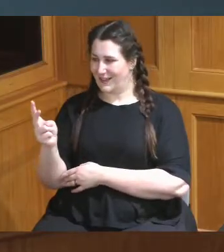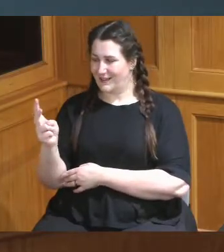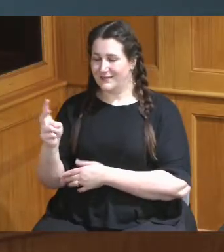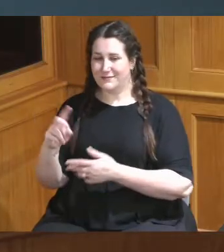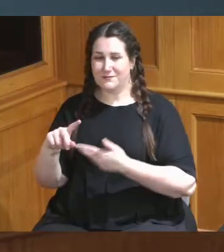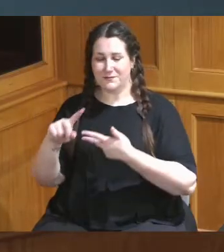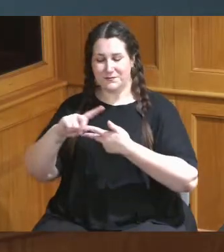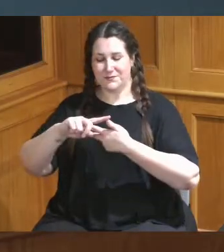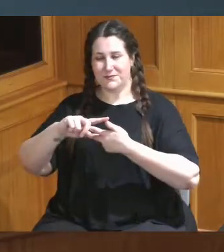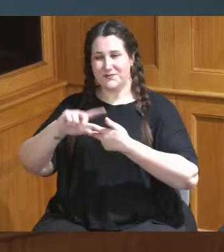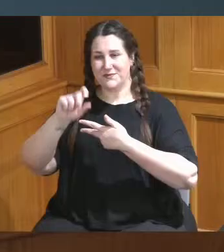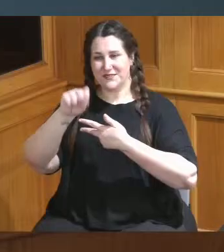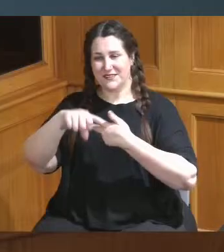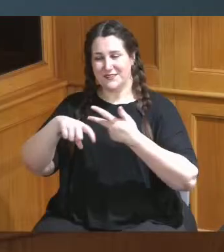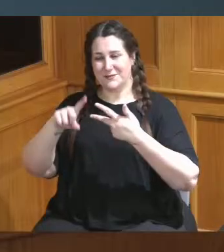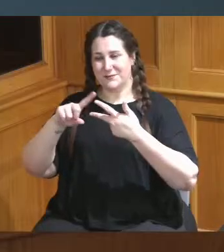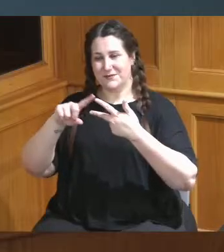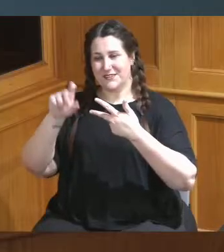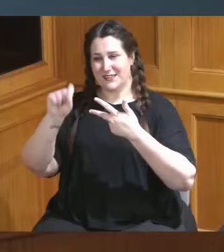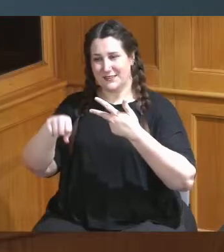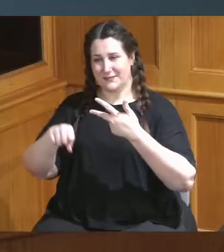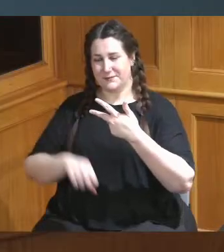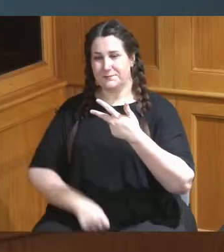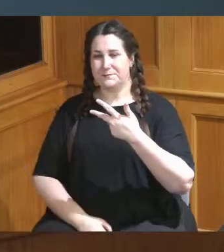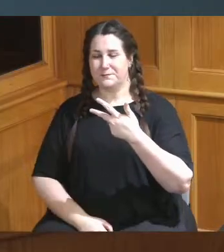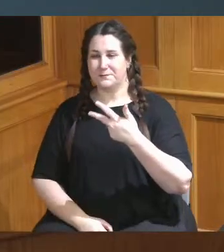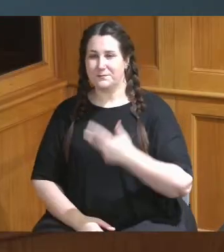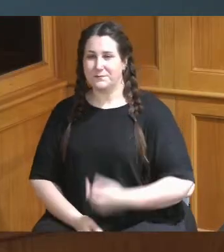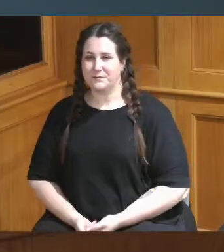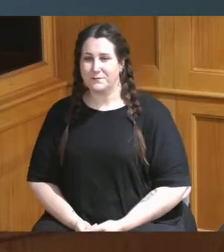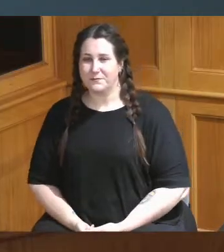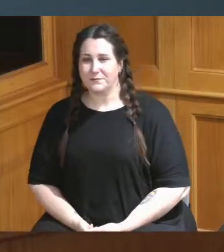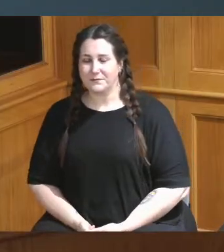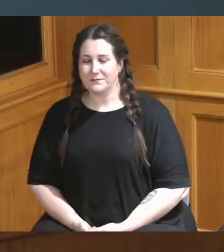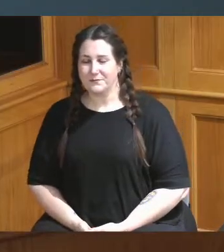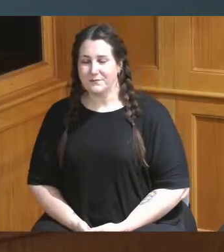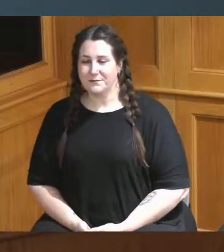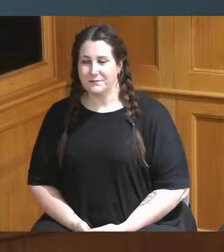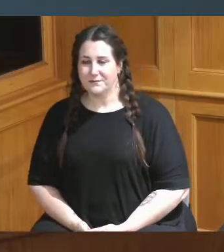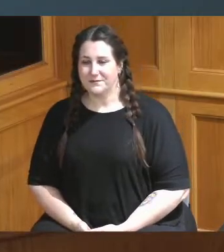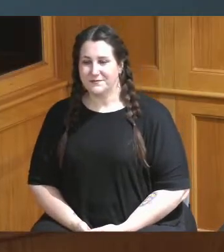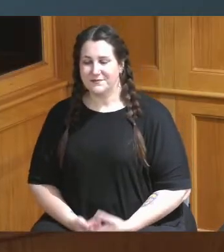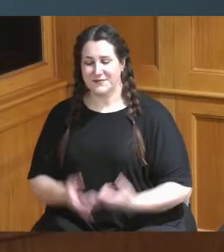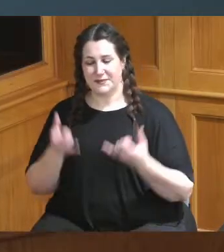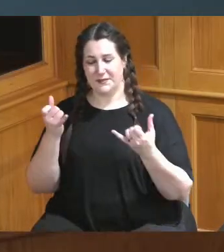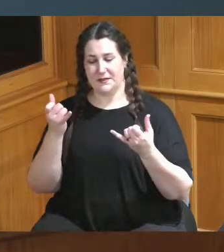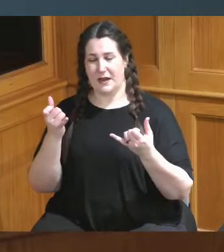Summerow Dumas. Yes. Commissioner Reece. Yes. Our next order of business is approval of the